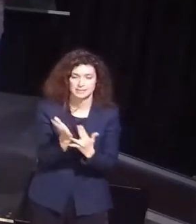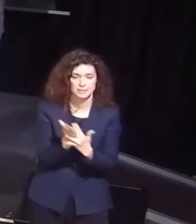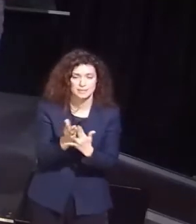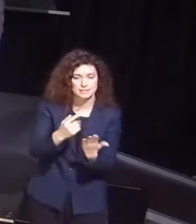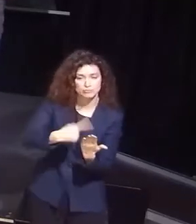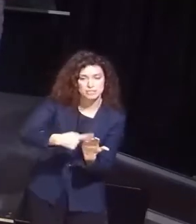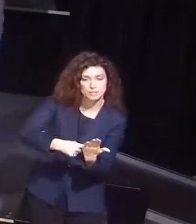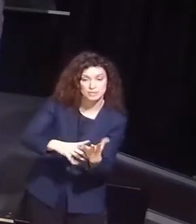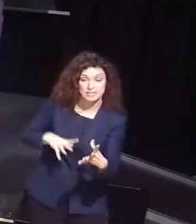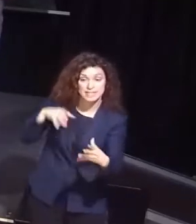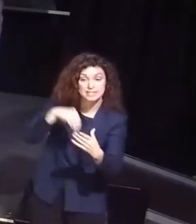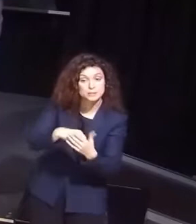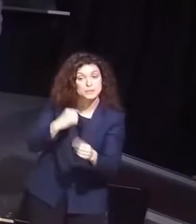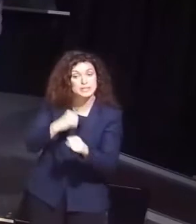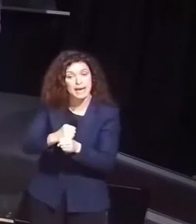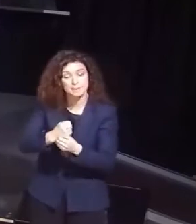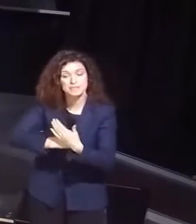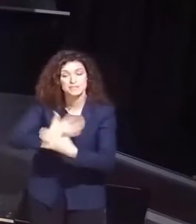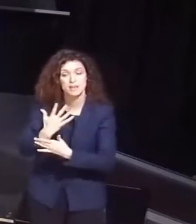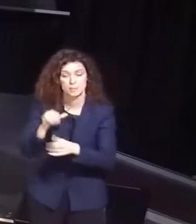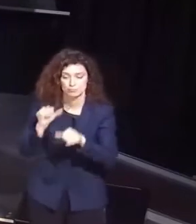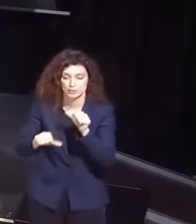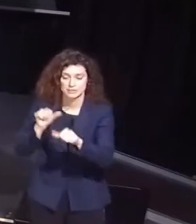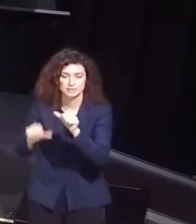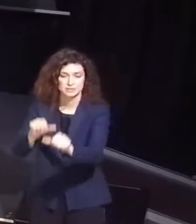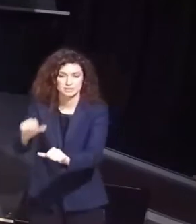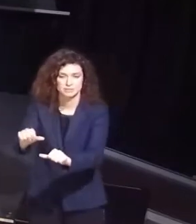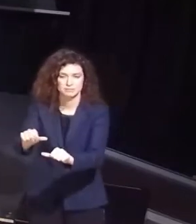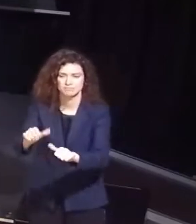into the game development process wherever they happen to touch it.